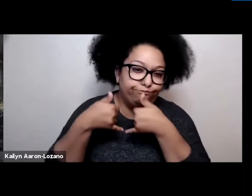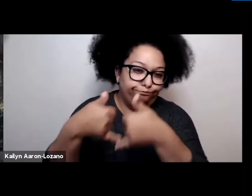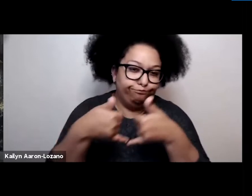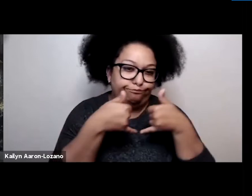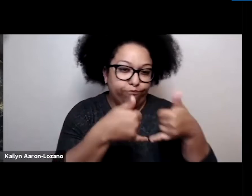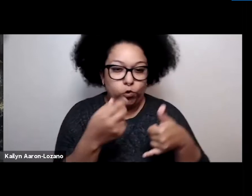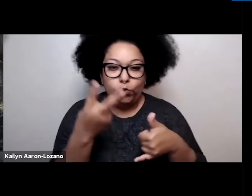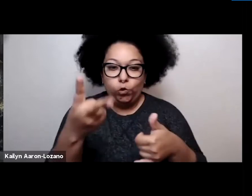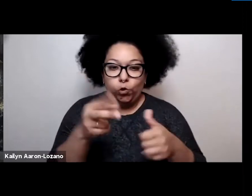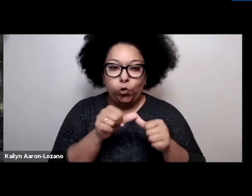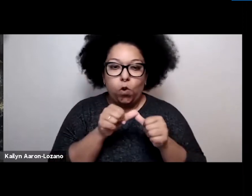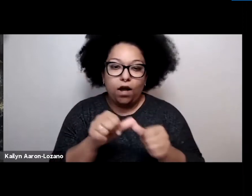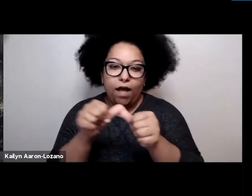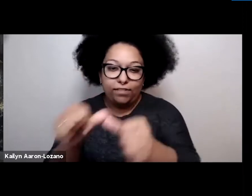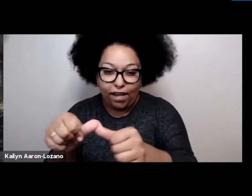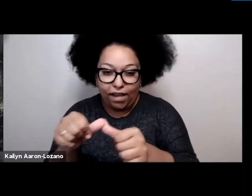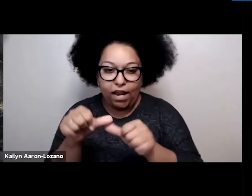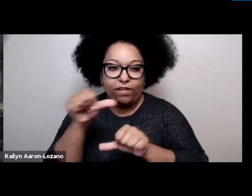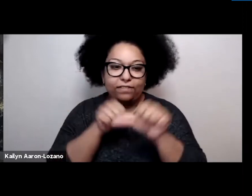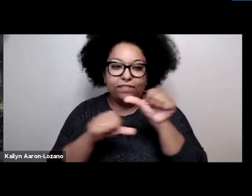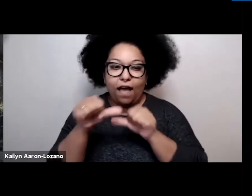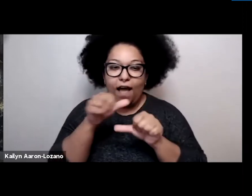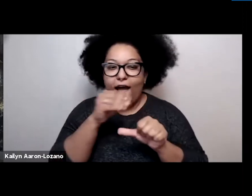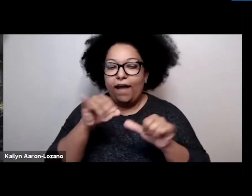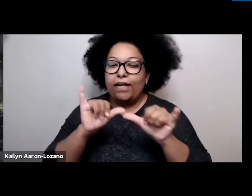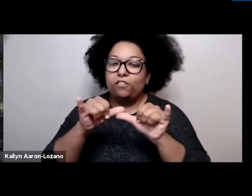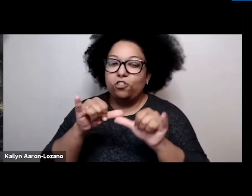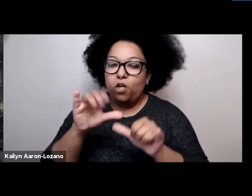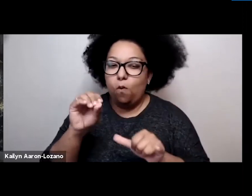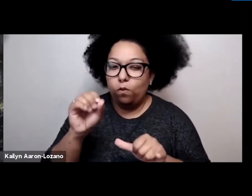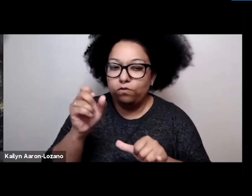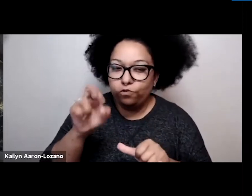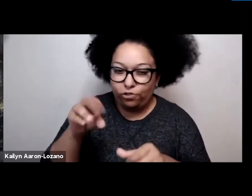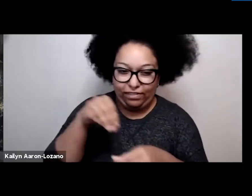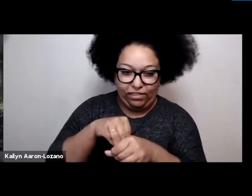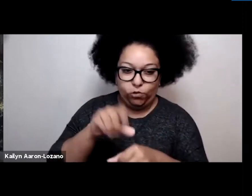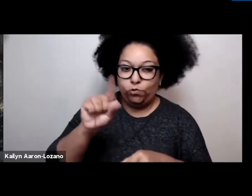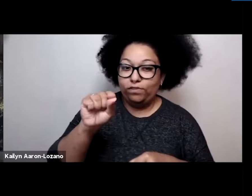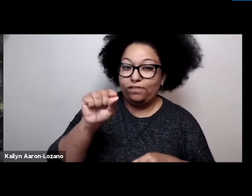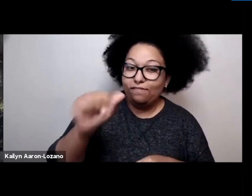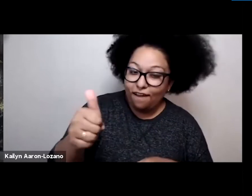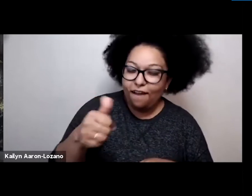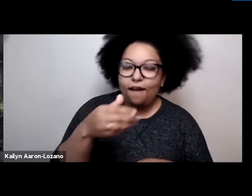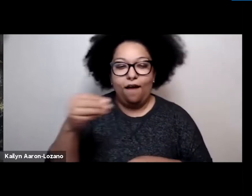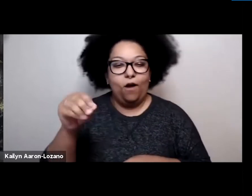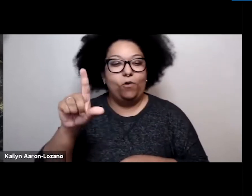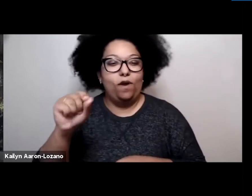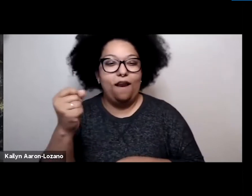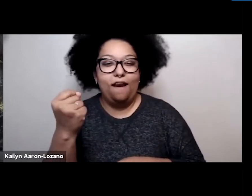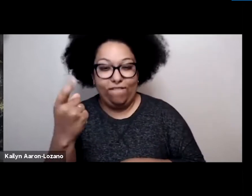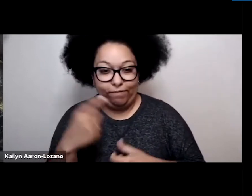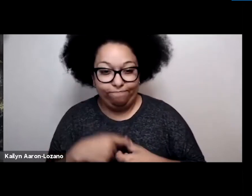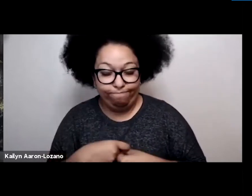he was also honored with two consecutive scientific and engineering oscars in 2010